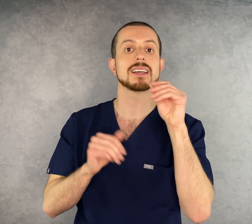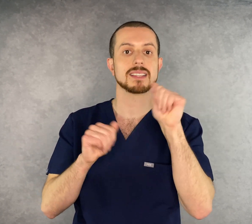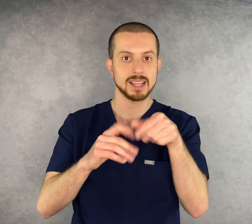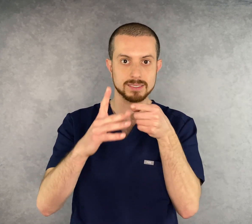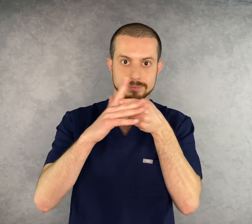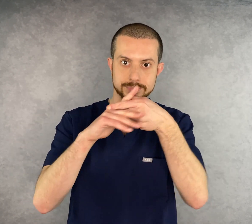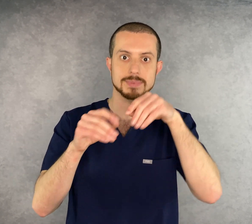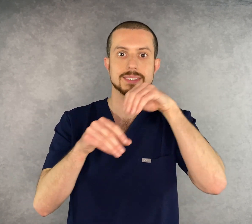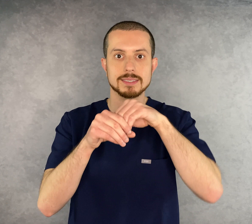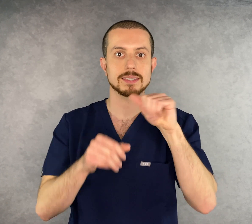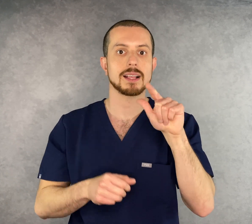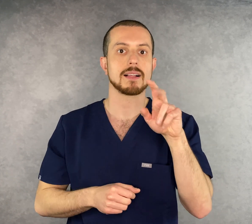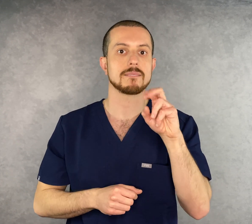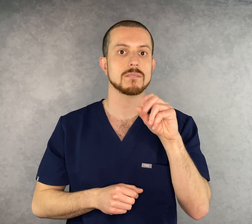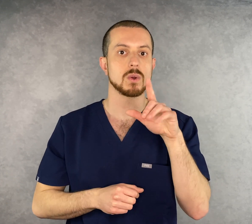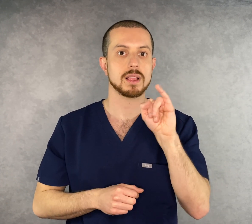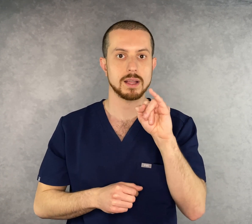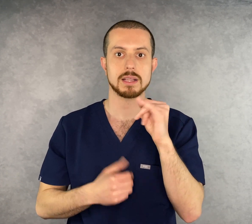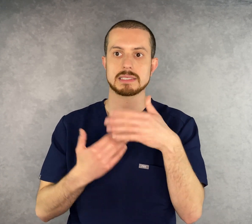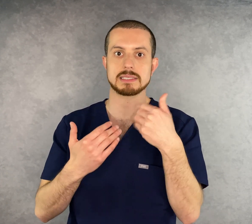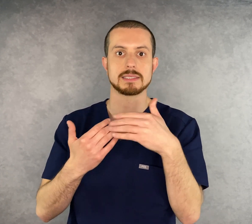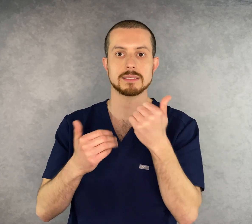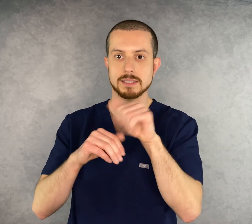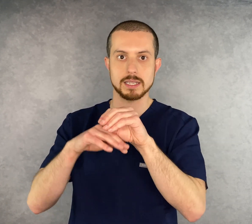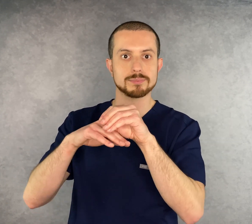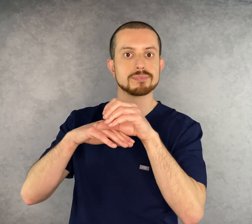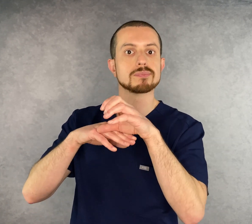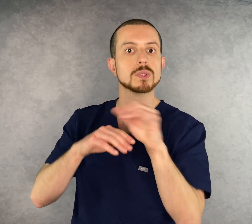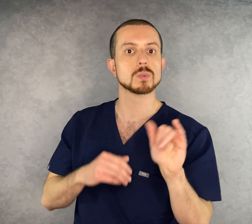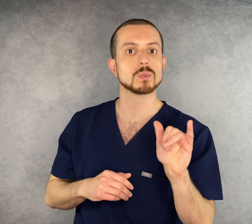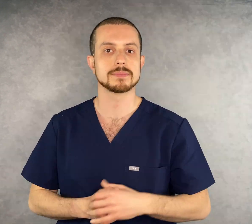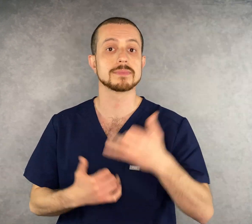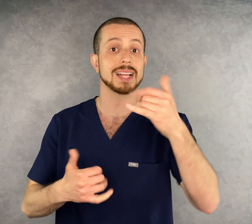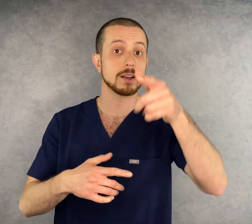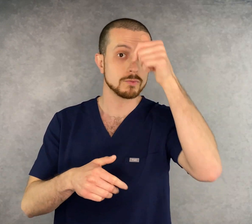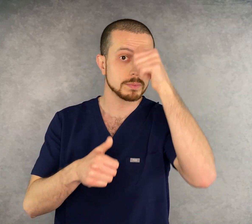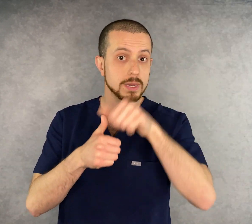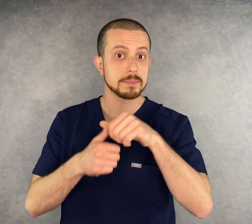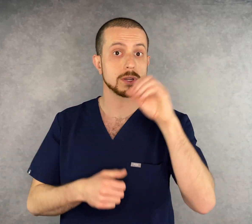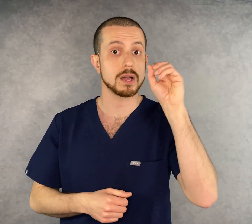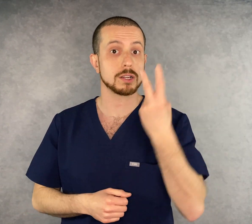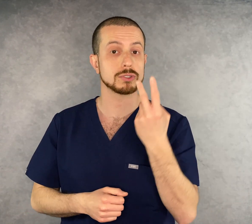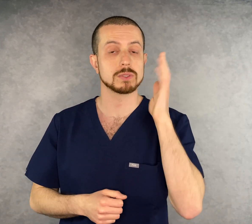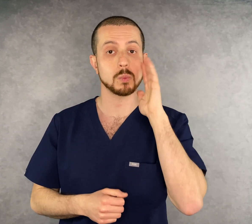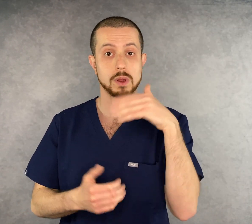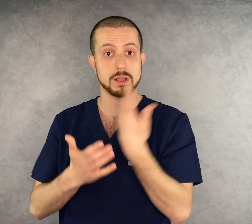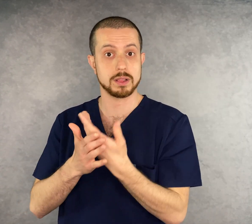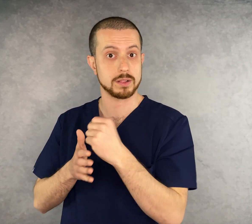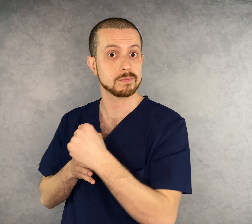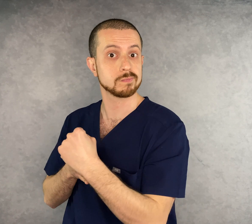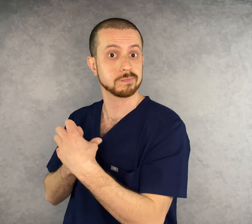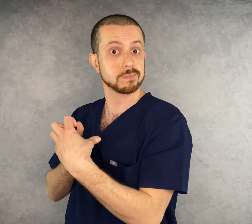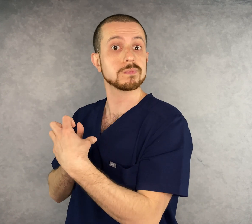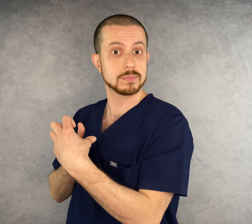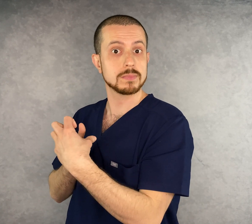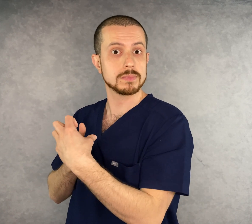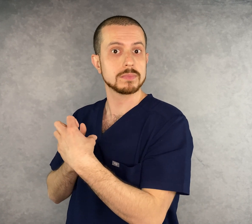This fluid can more easily leak into the alveoli as well and accumulate there as well. Remember that oxygen normally inflates the alveoli